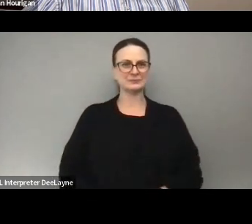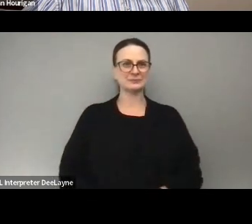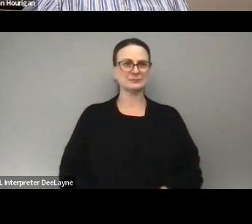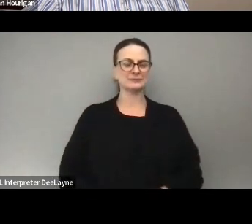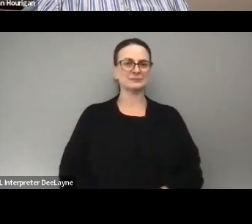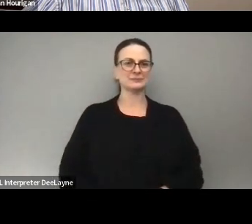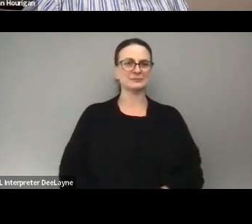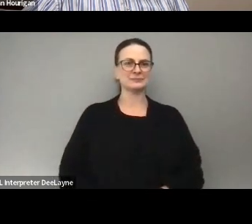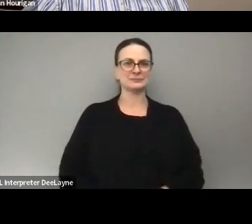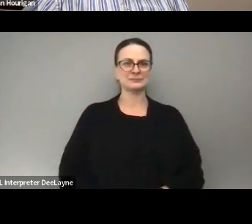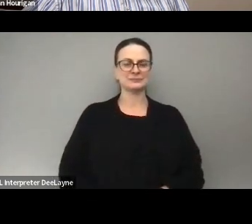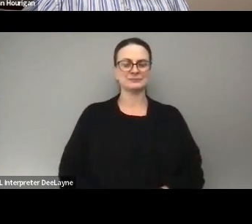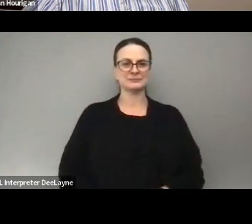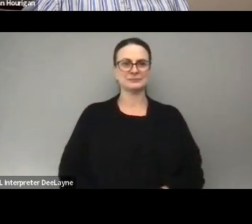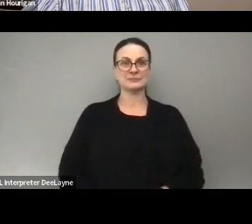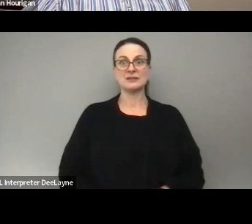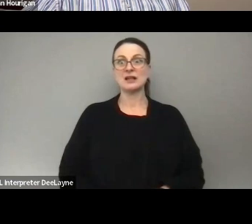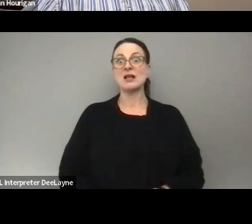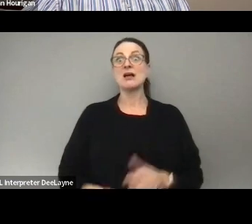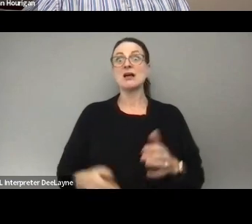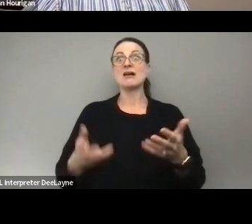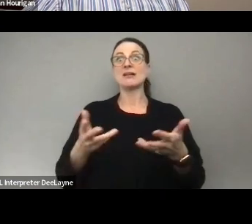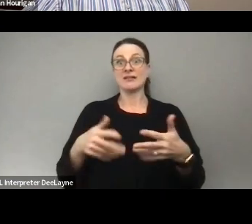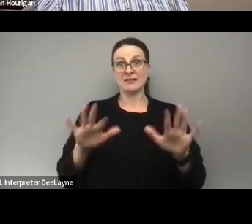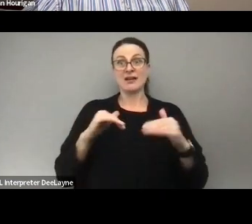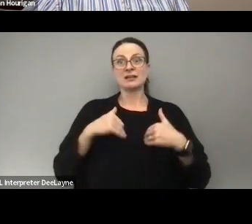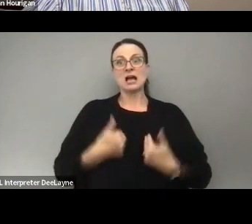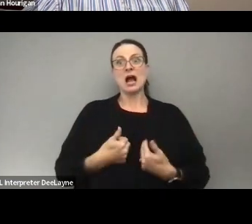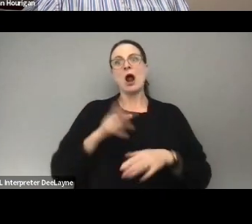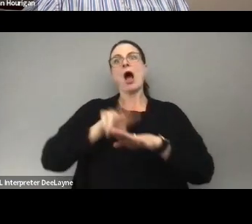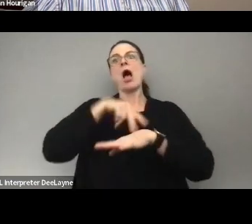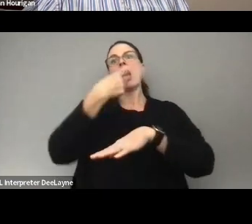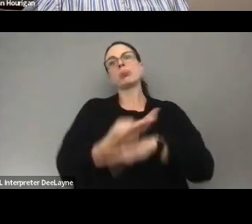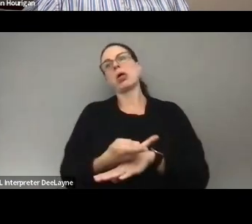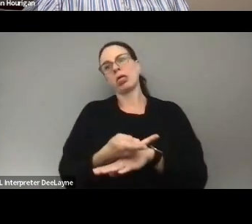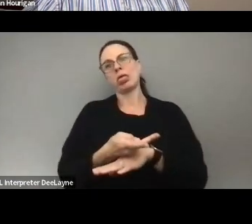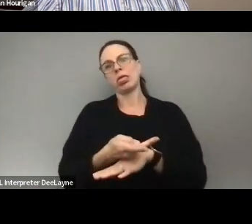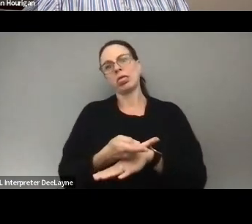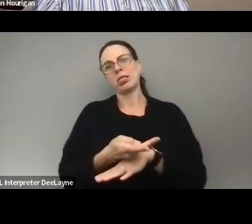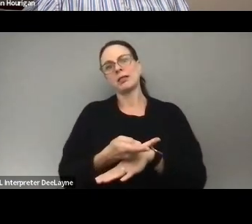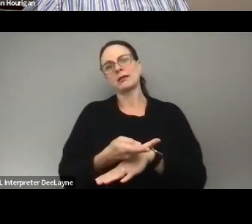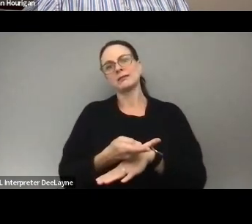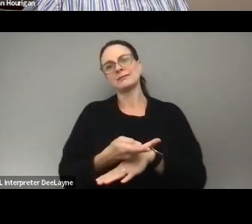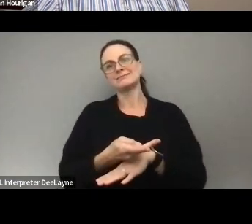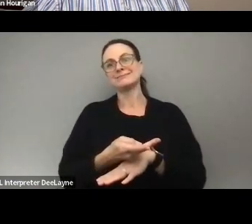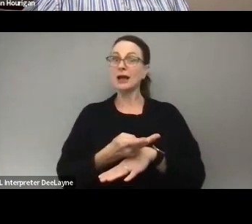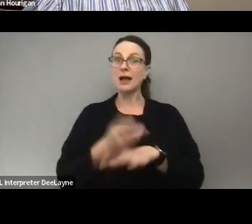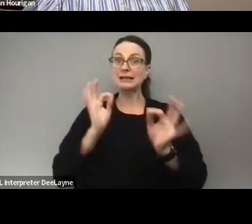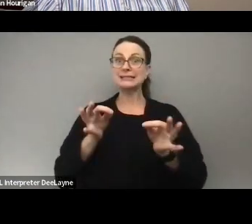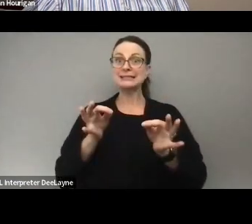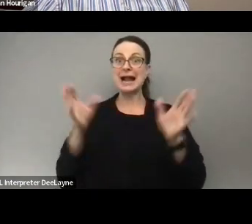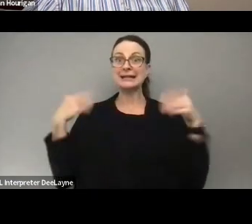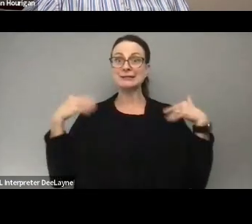They were so tired that they fell down on the ground and they decided to make snow angels.